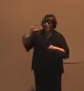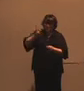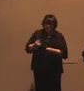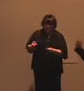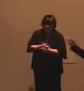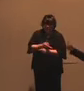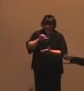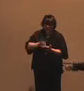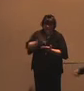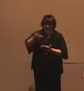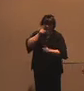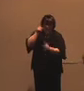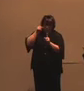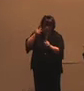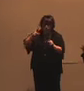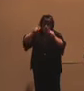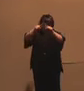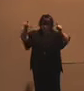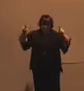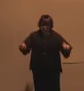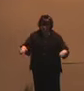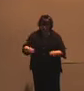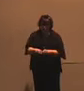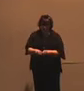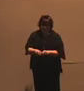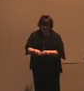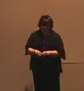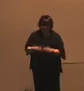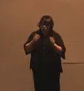the square and many, many circles in it.